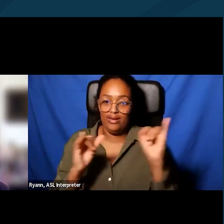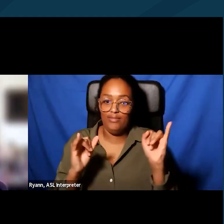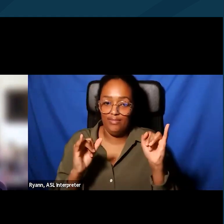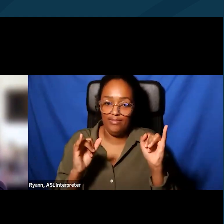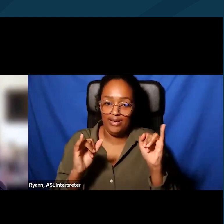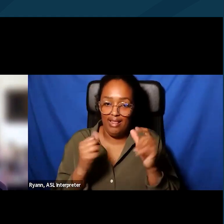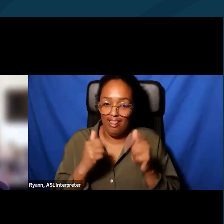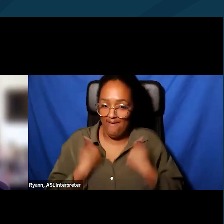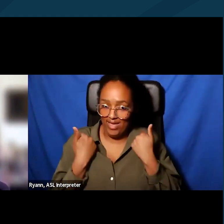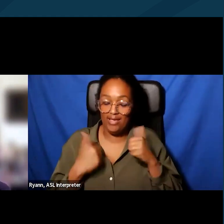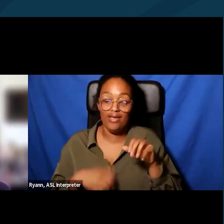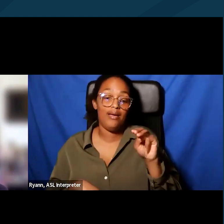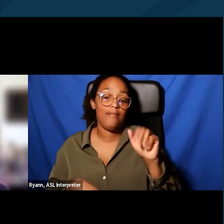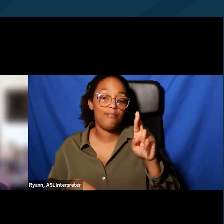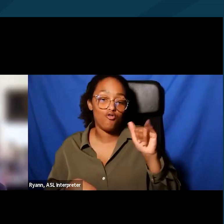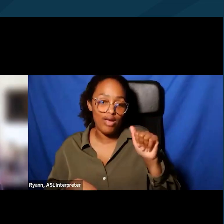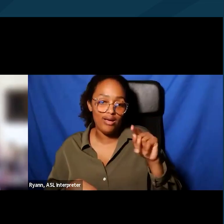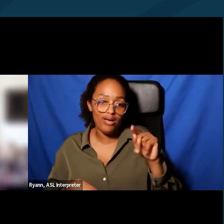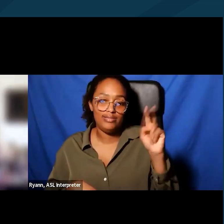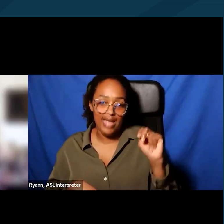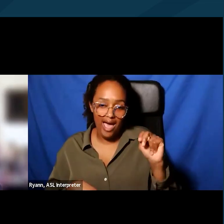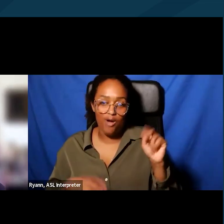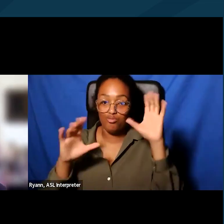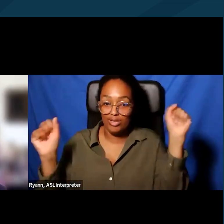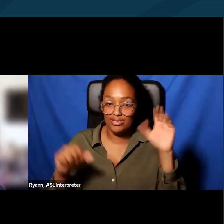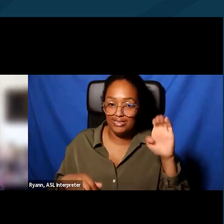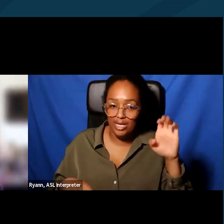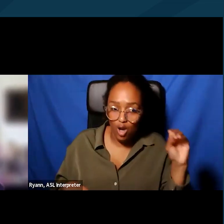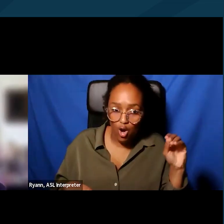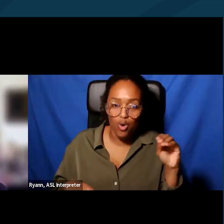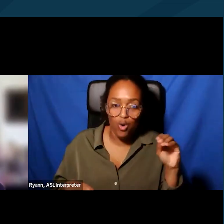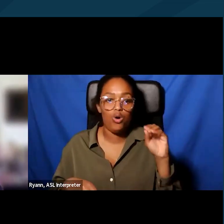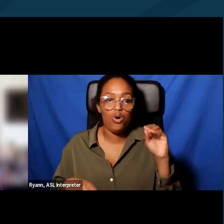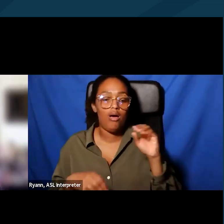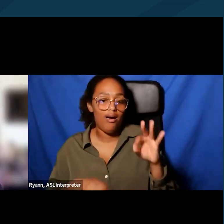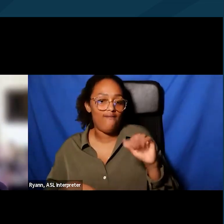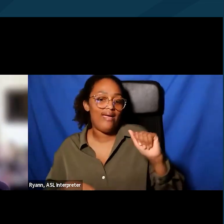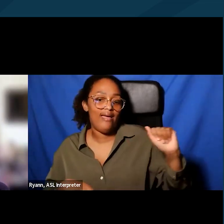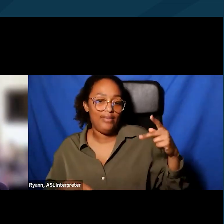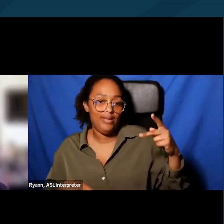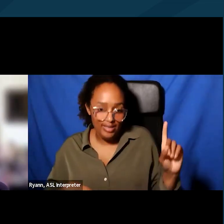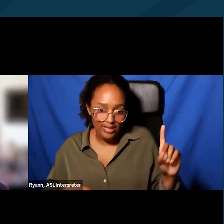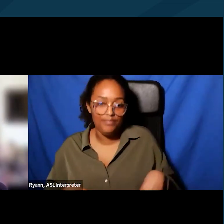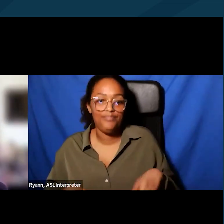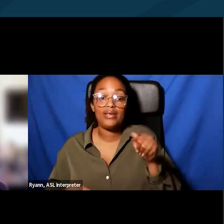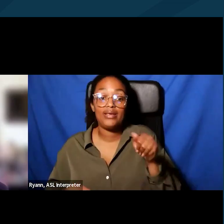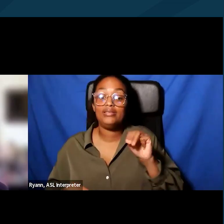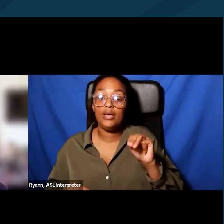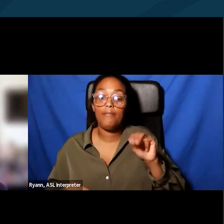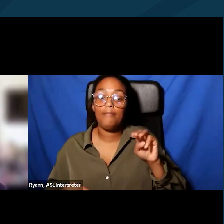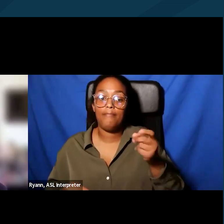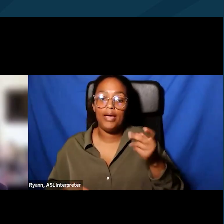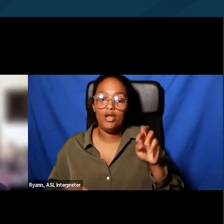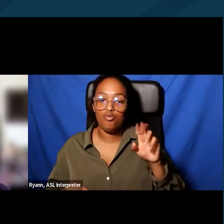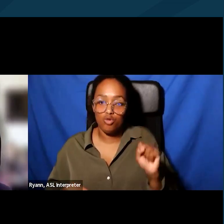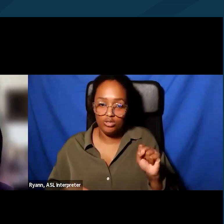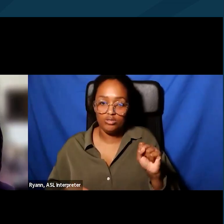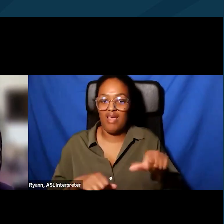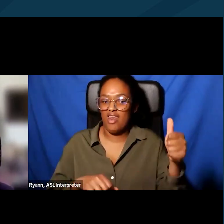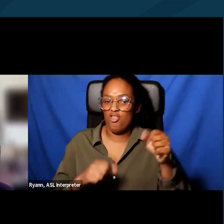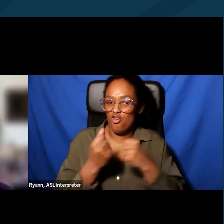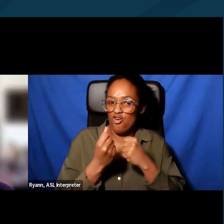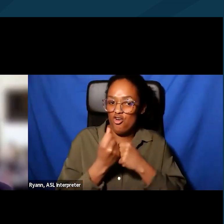Jim Meadours, another activist extraordinaire from Texas, who really brought truth to power here.